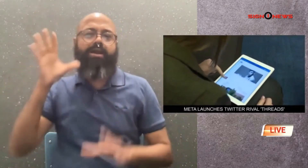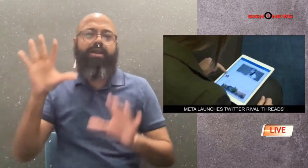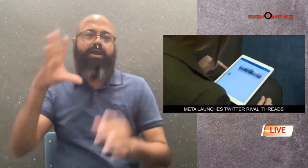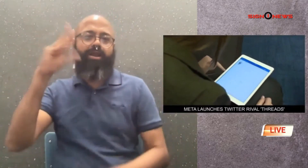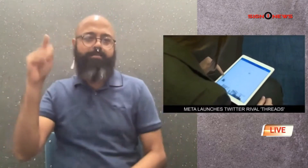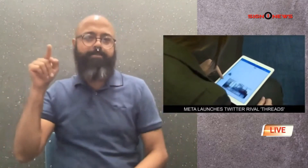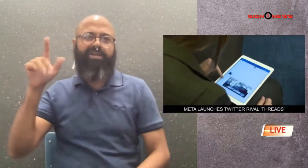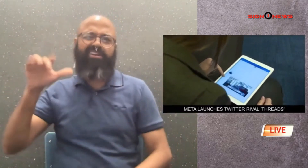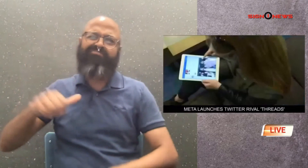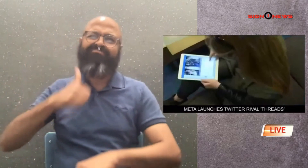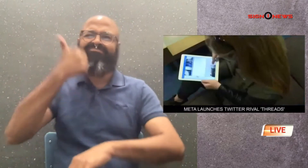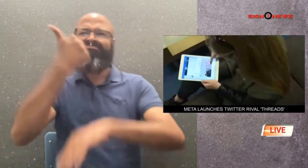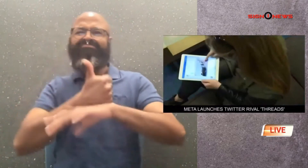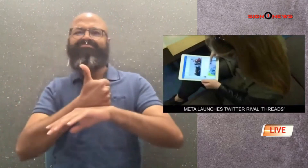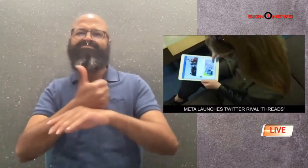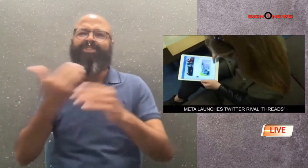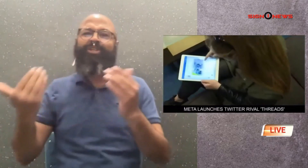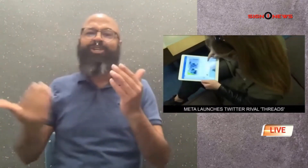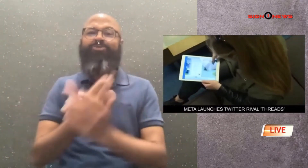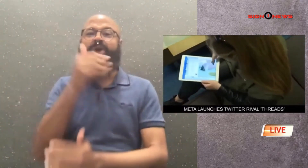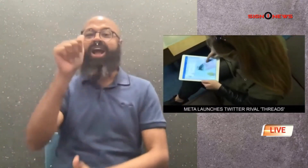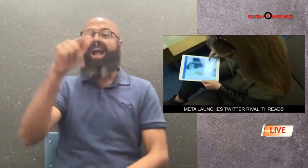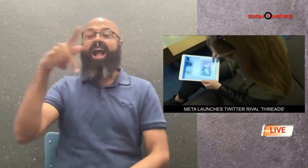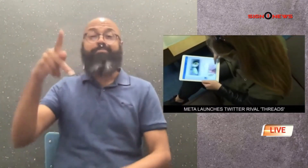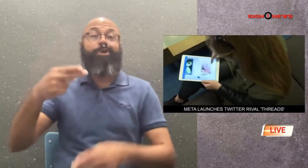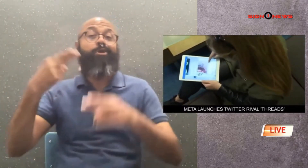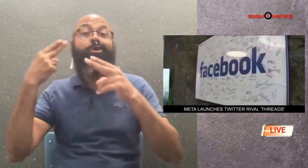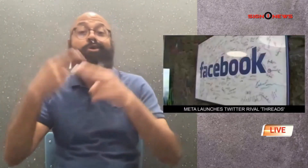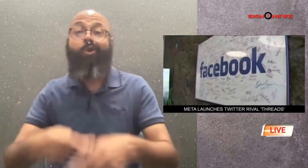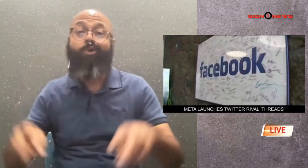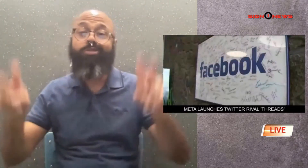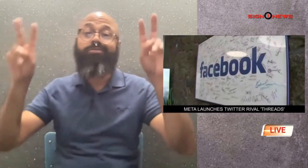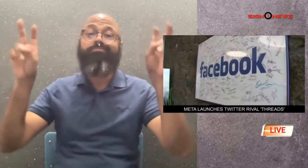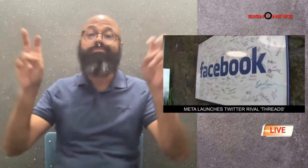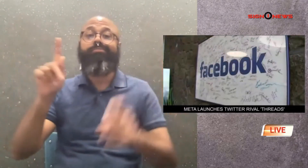Me Meta, the parent company of Facebook has launched a new app called Threads.